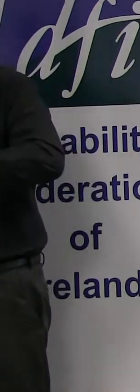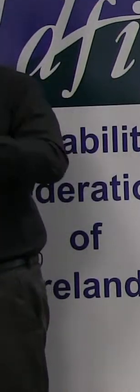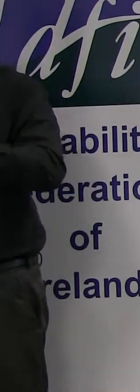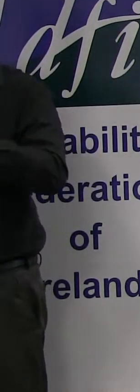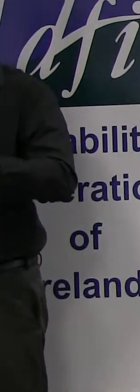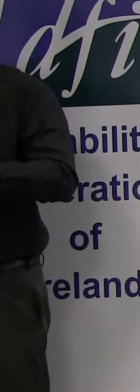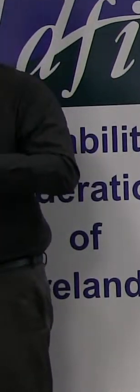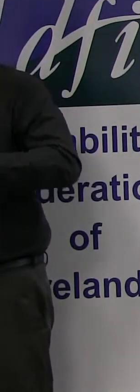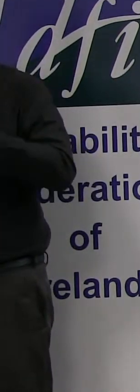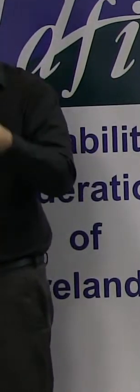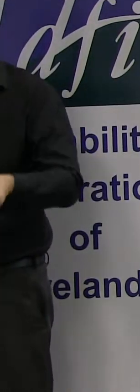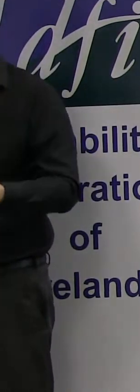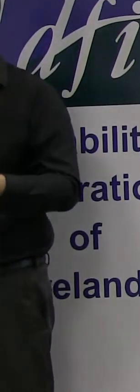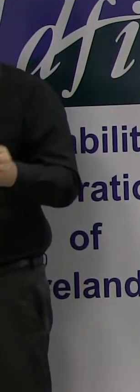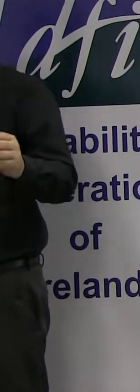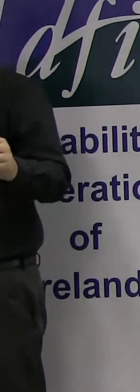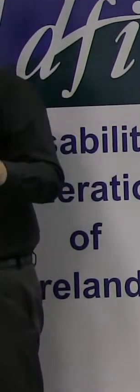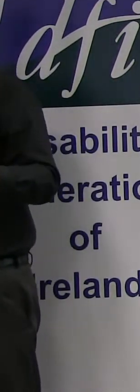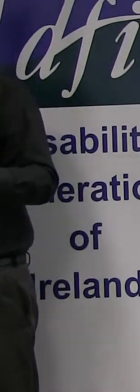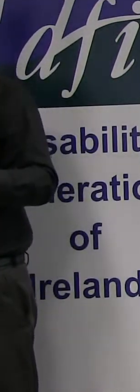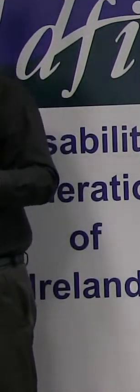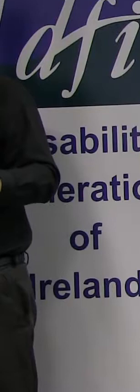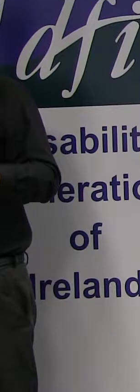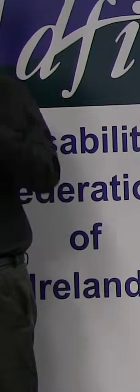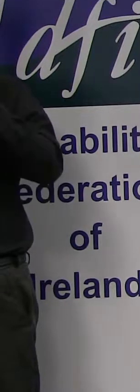us to come up with new purposes that are benefits to the community and this is